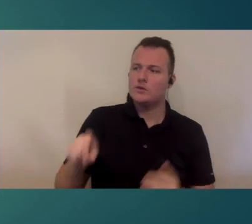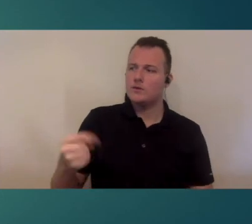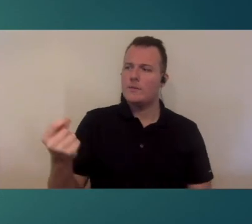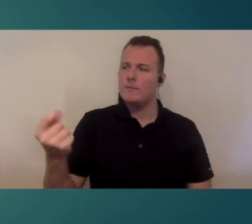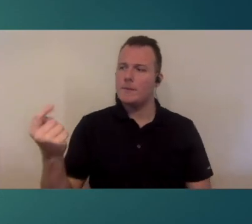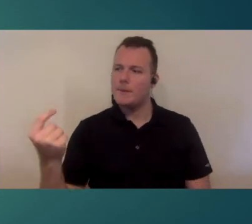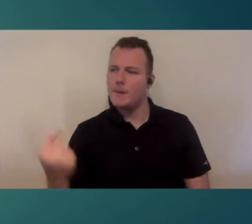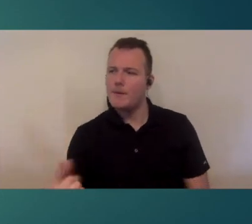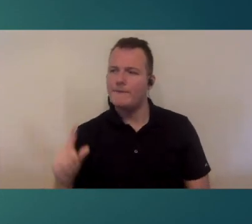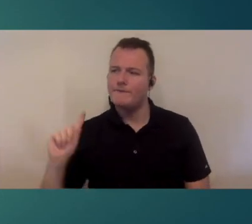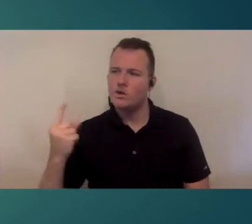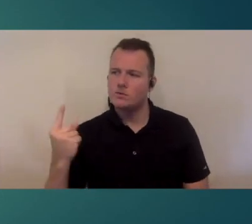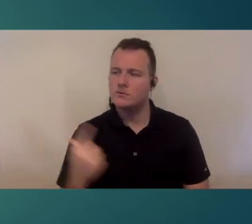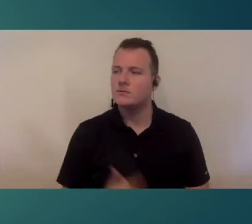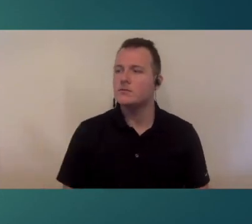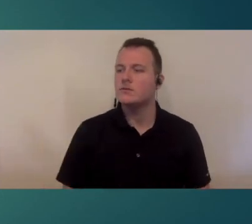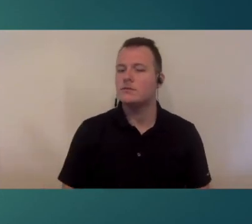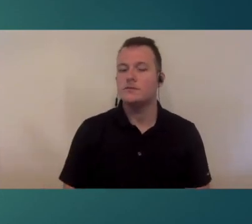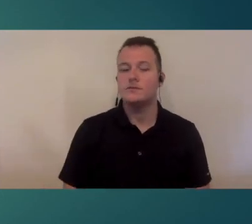out first?